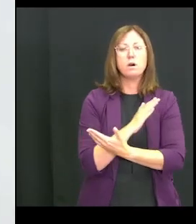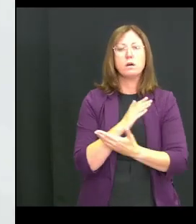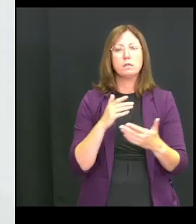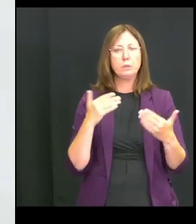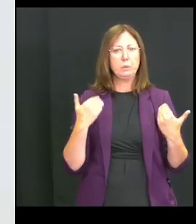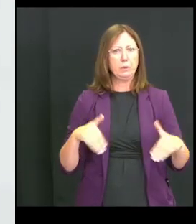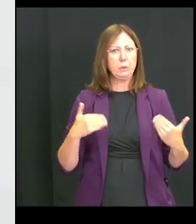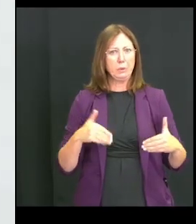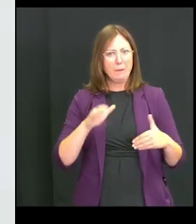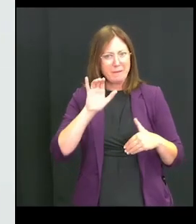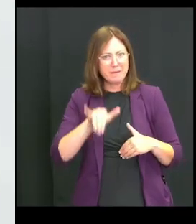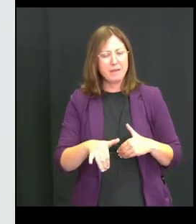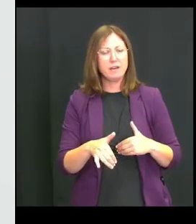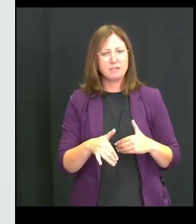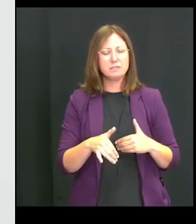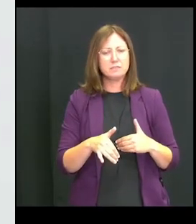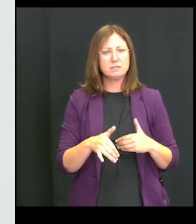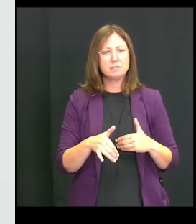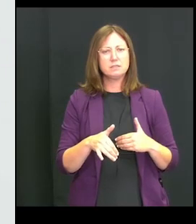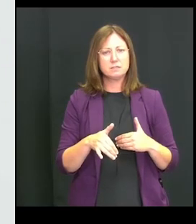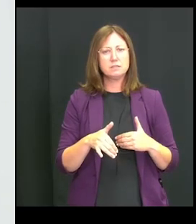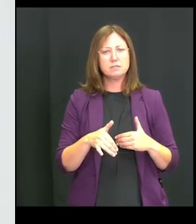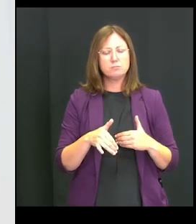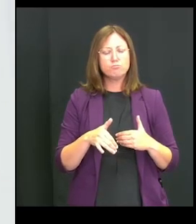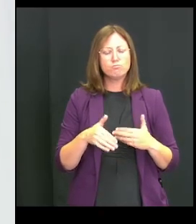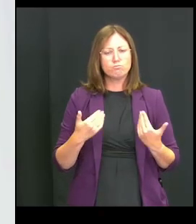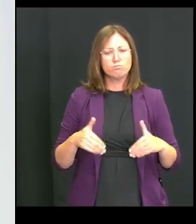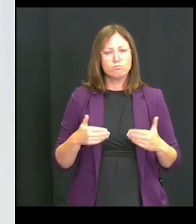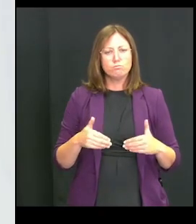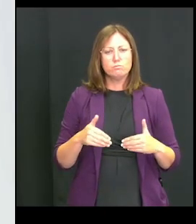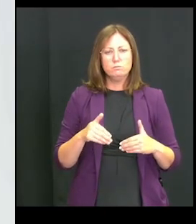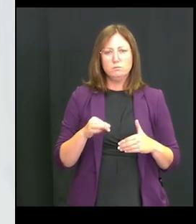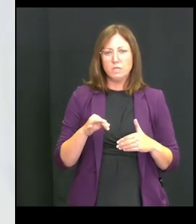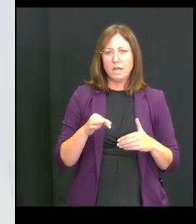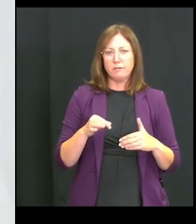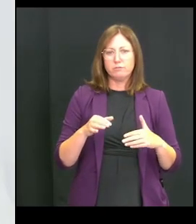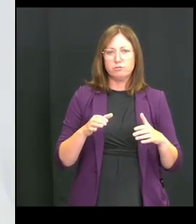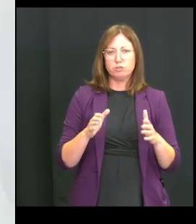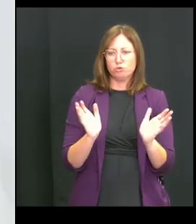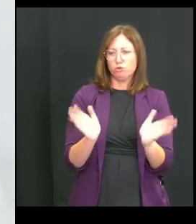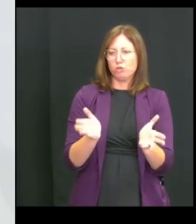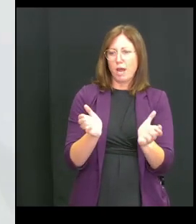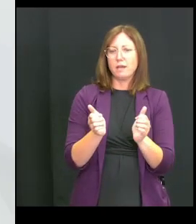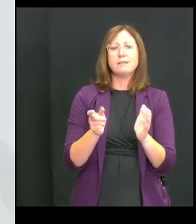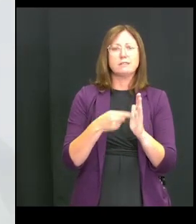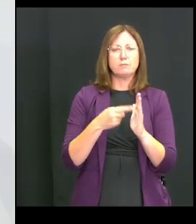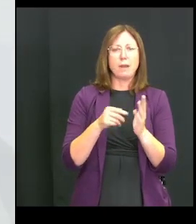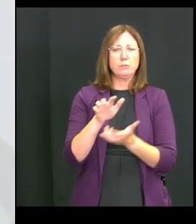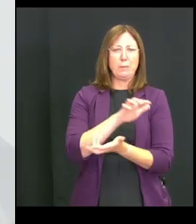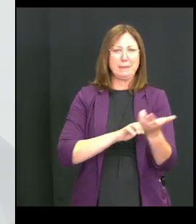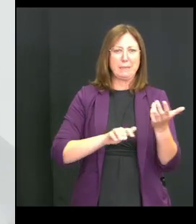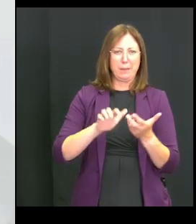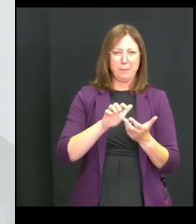And that's where I think generally when we're just talking at the dinner table, we mix those two things up, or we use them interchangeably.